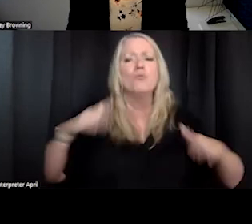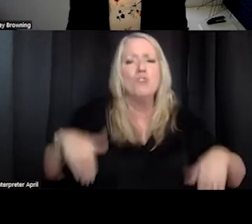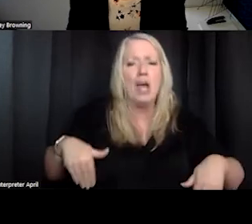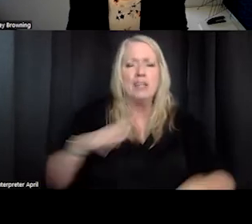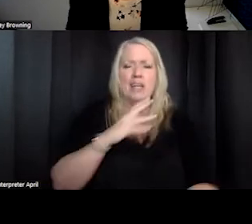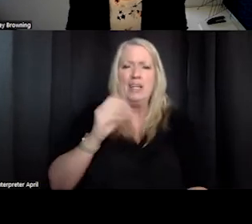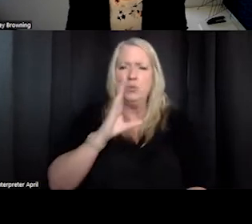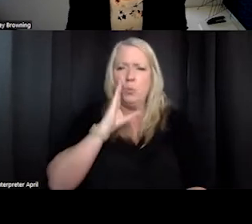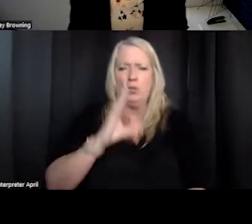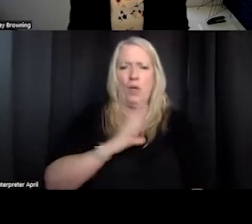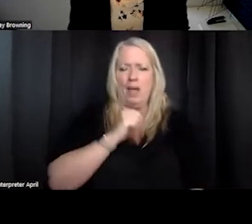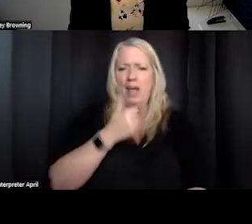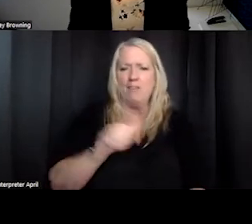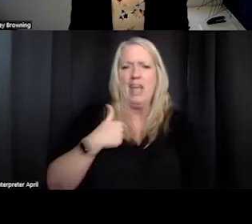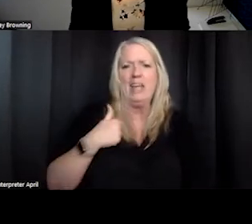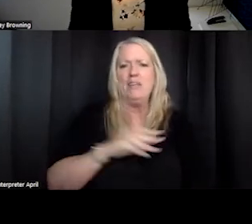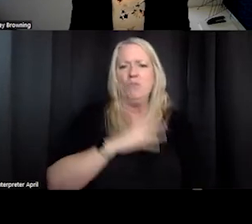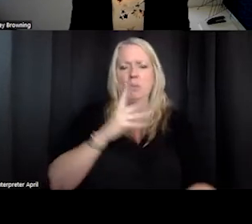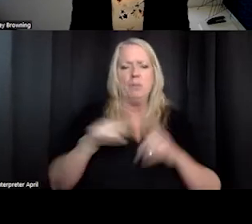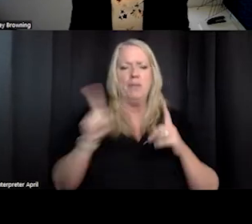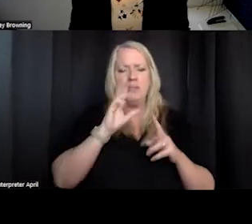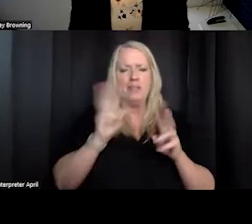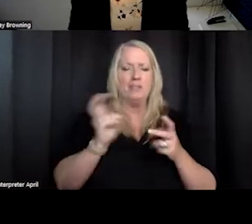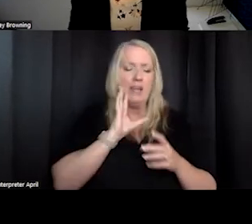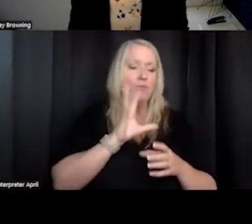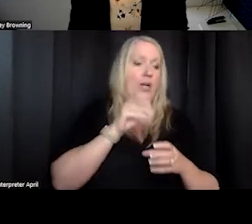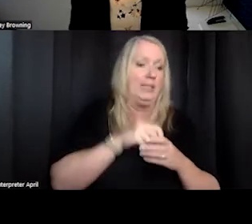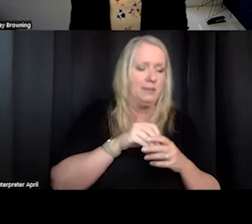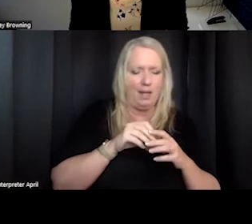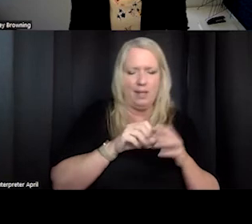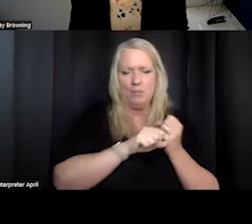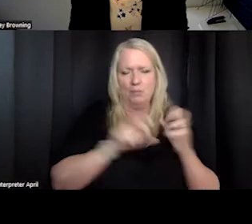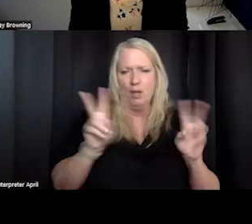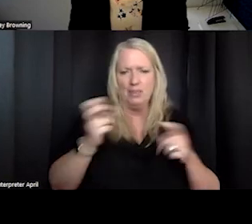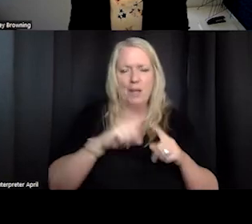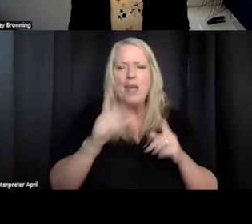FORMALLY. THIS IS INSIDE BASEBALL FOR LINDSEY. WE DO NOT HAVE ANY FORMALLY THAT ARE ON THE CLOCK